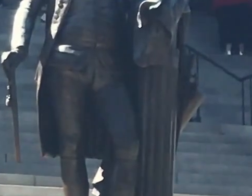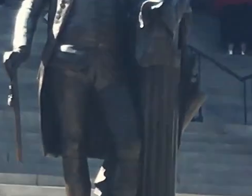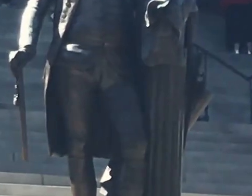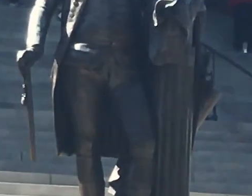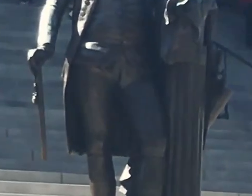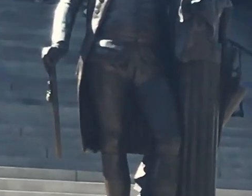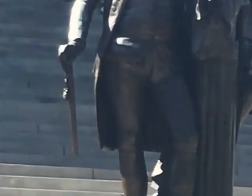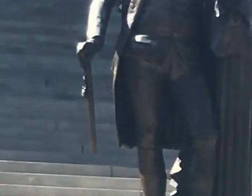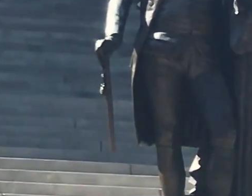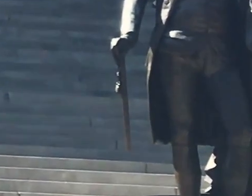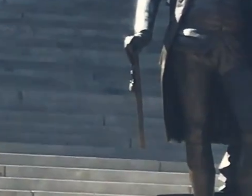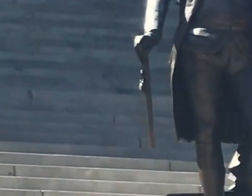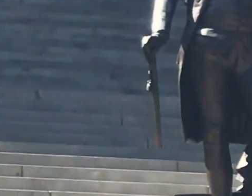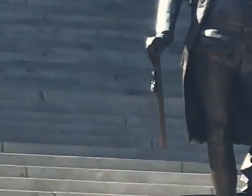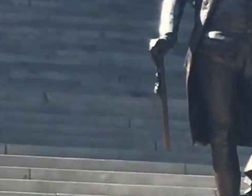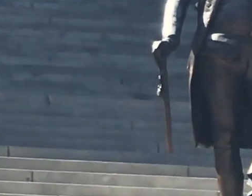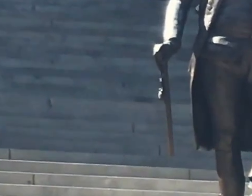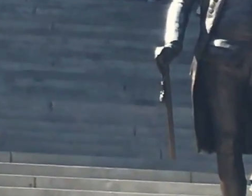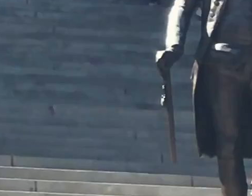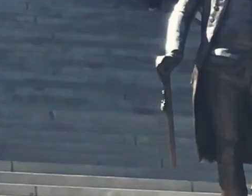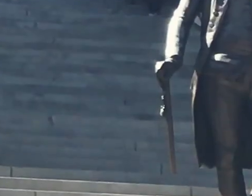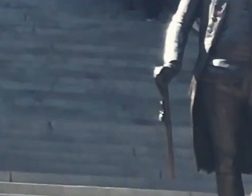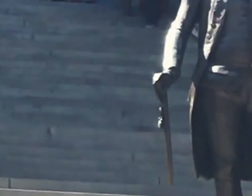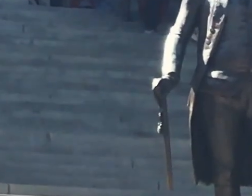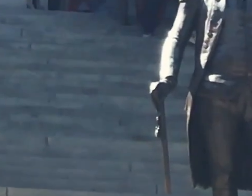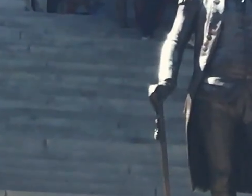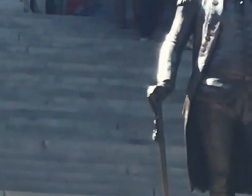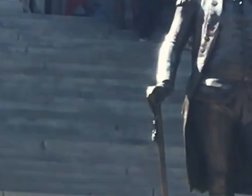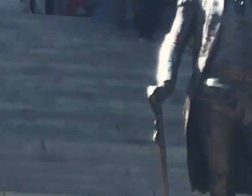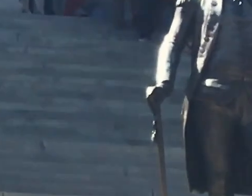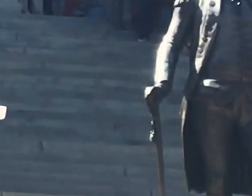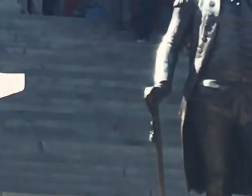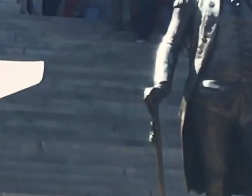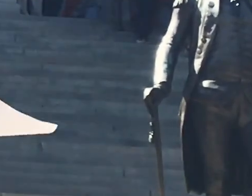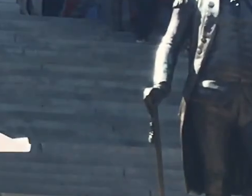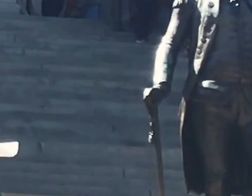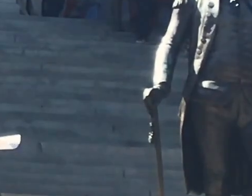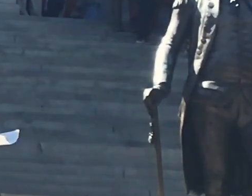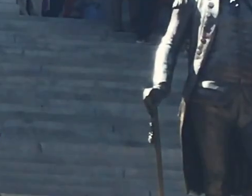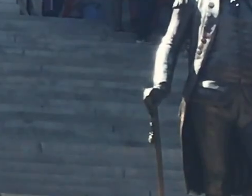We have Karen Crider, who's in the back, she's dedicated her life to helping folks with disabilities.